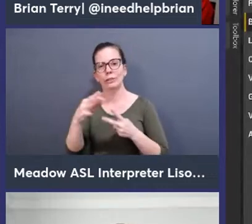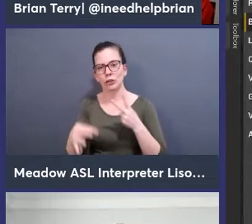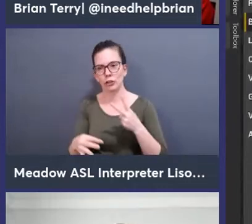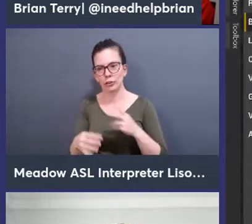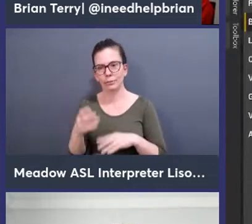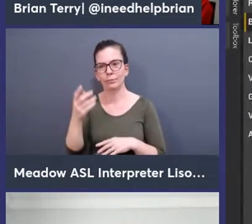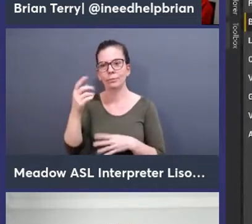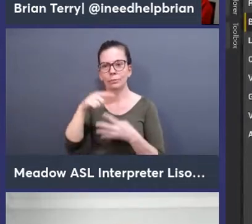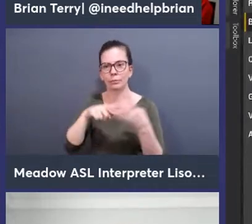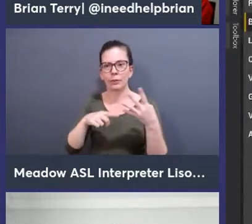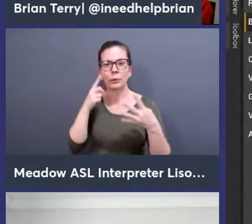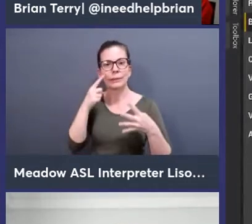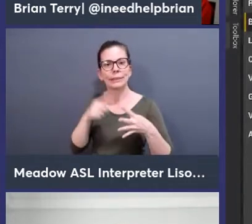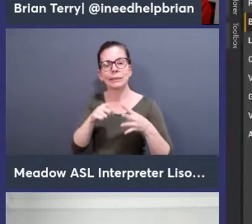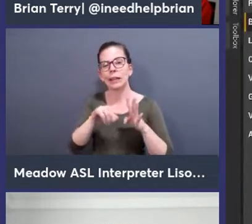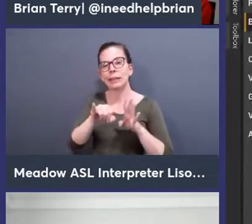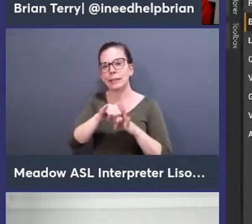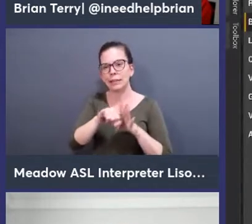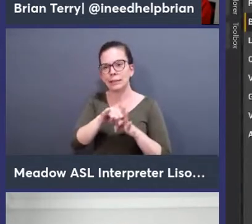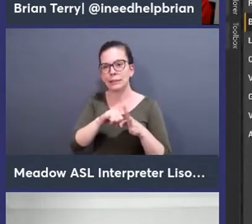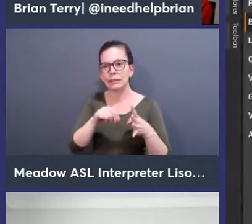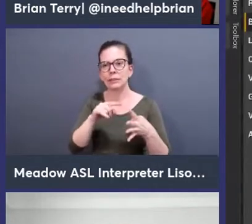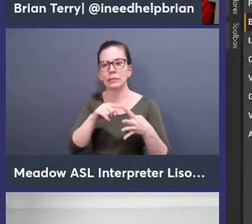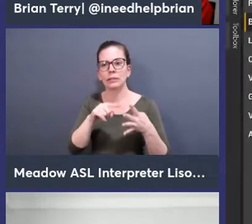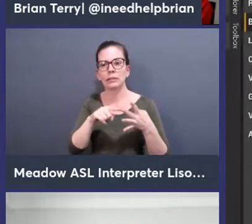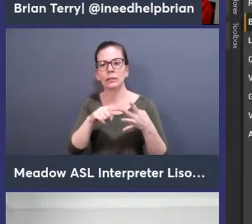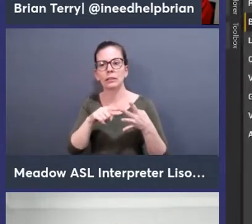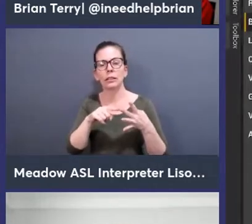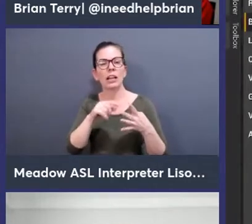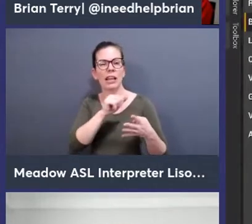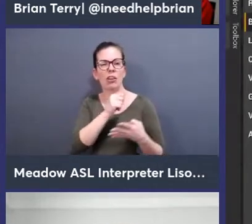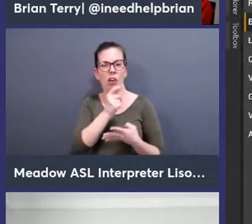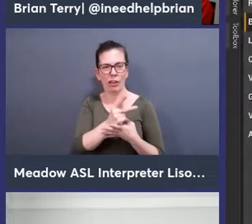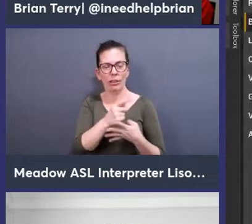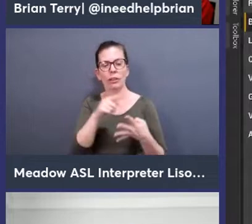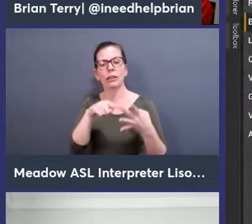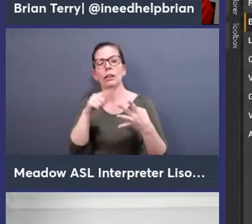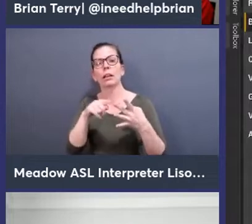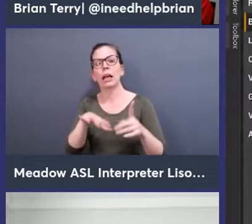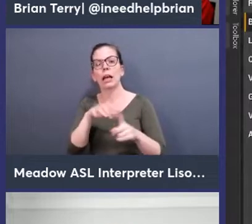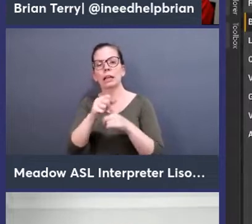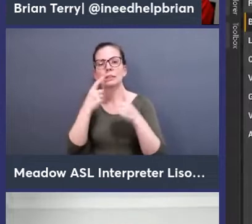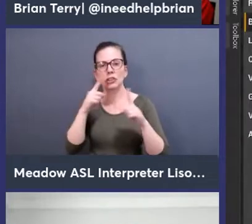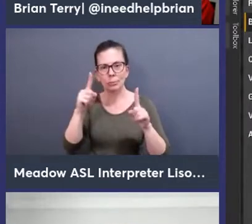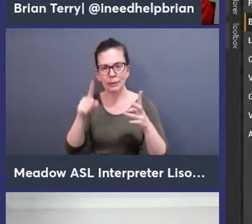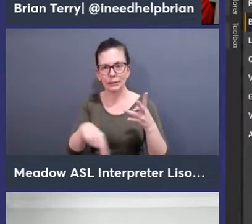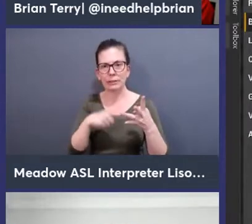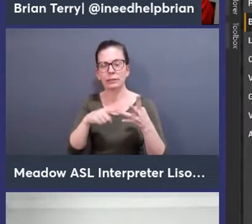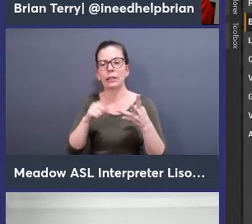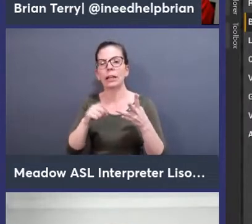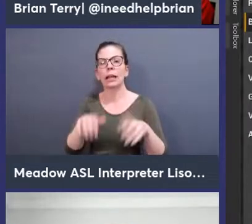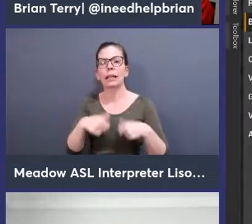So you can see Identity and Auth, you can see Achievements. You'll see Game State Cloud Saving,